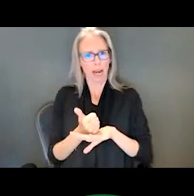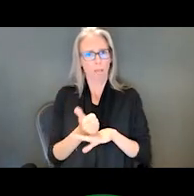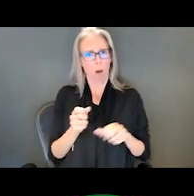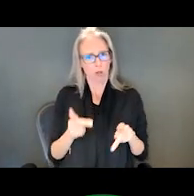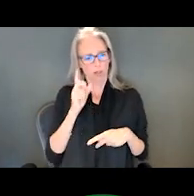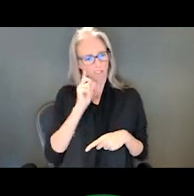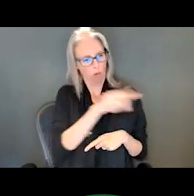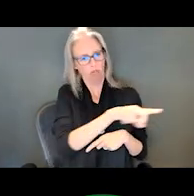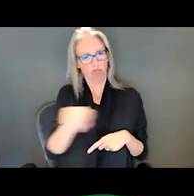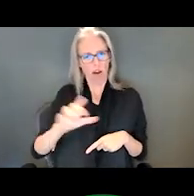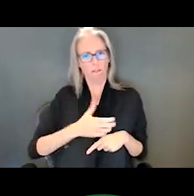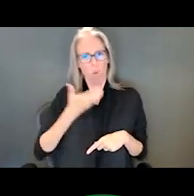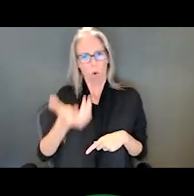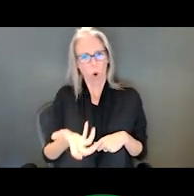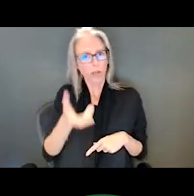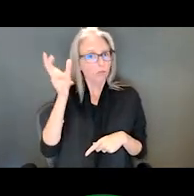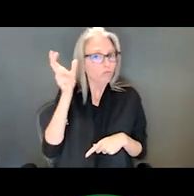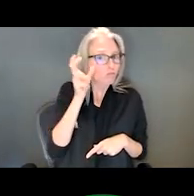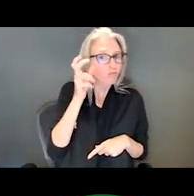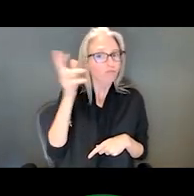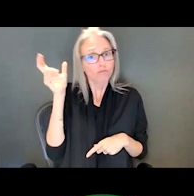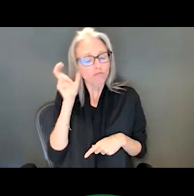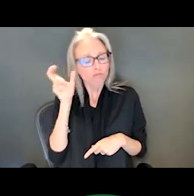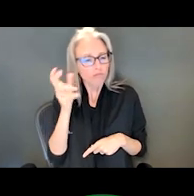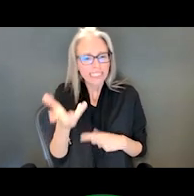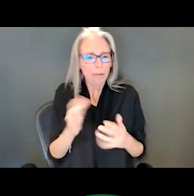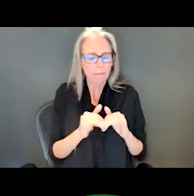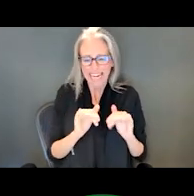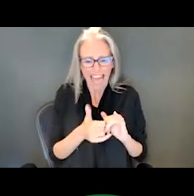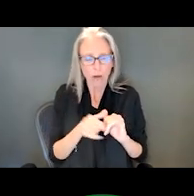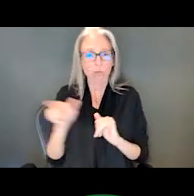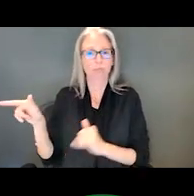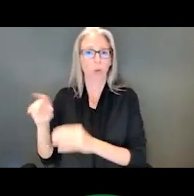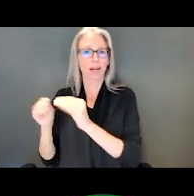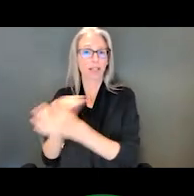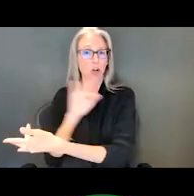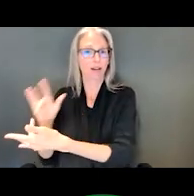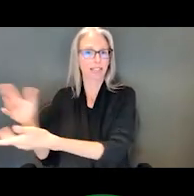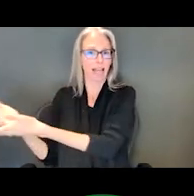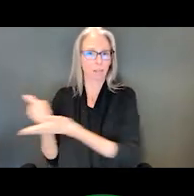Absolutely. Thank you so much. Yes, I think that making those connections. Is extremely